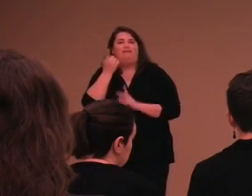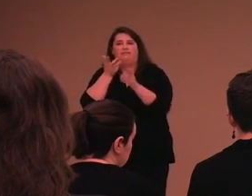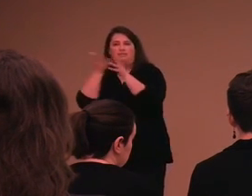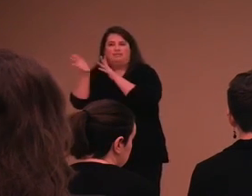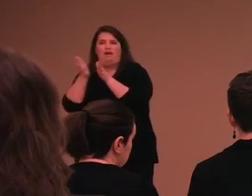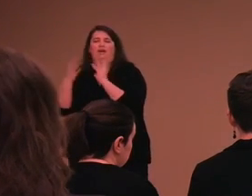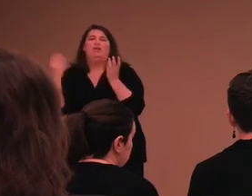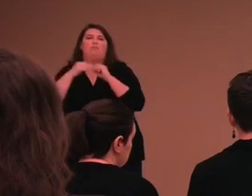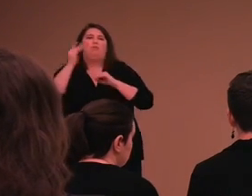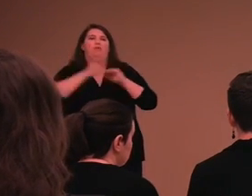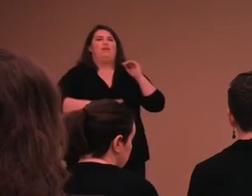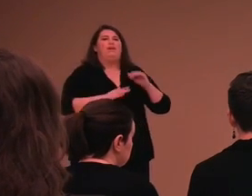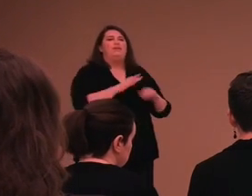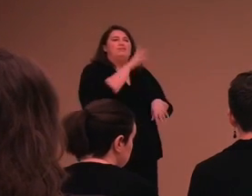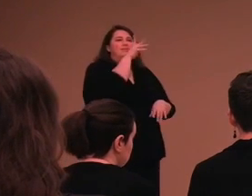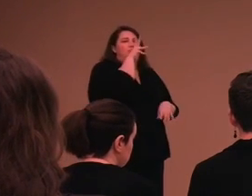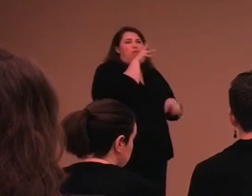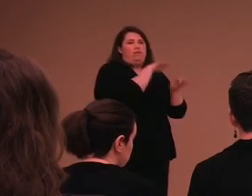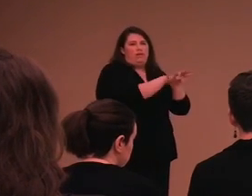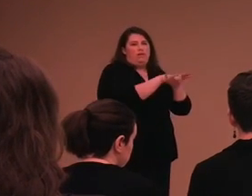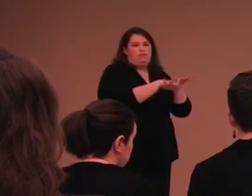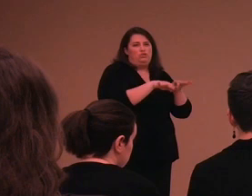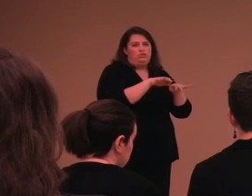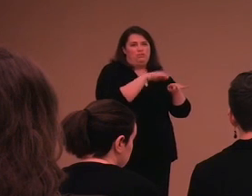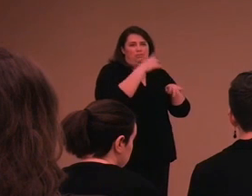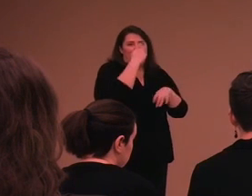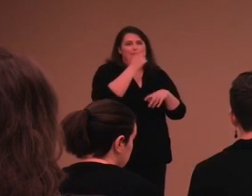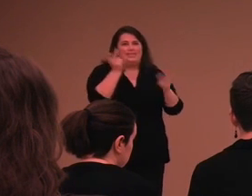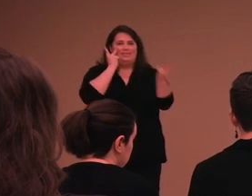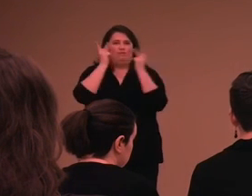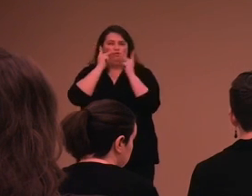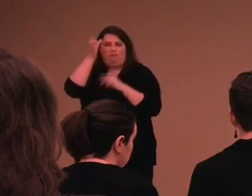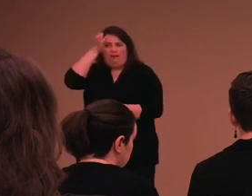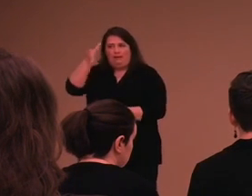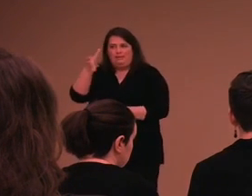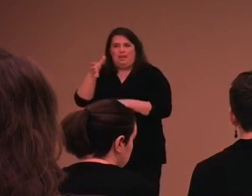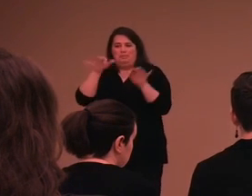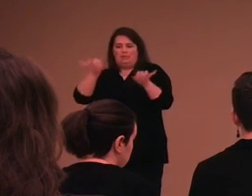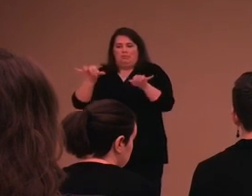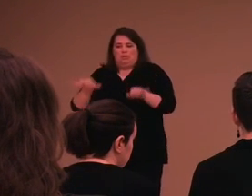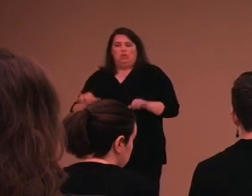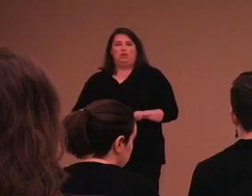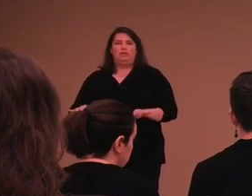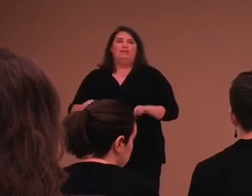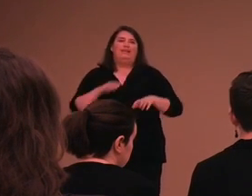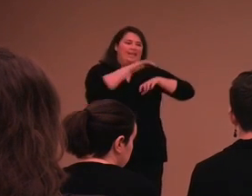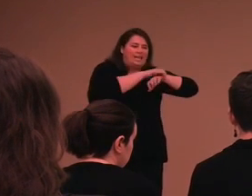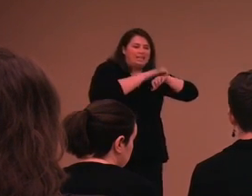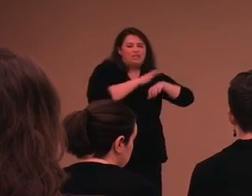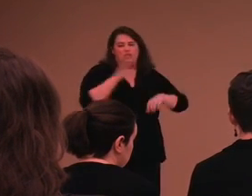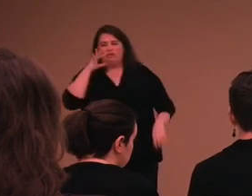Understand a different spoken language because there are visual concepts that are similar whereas spoken English and spoken you know French for example